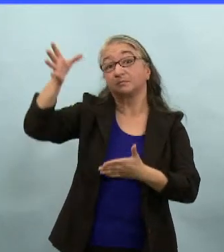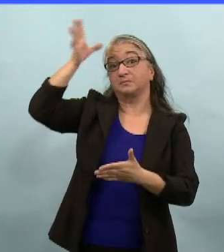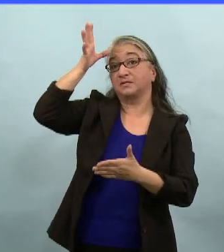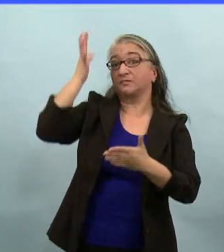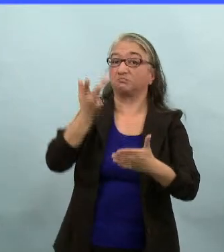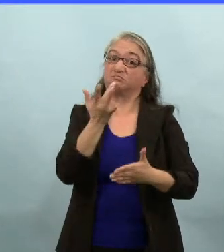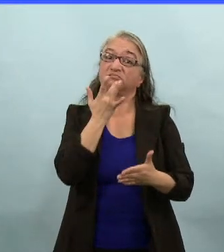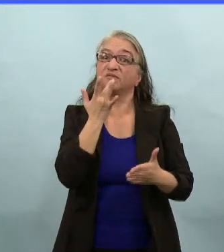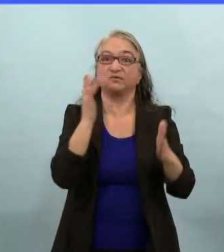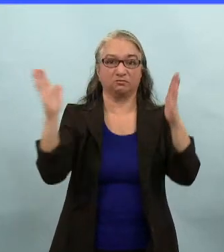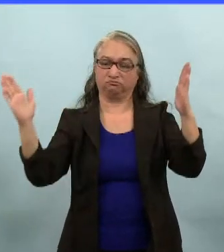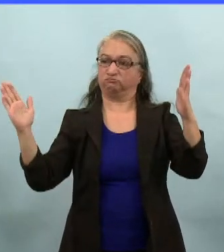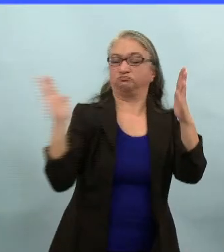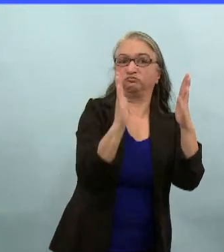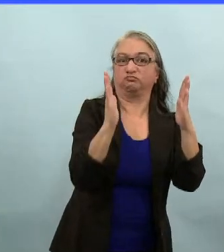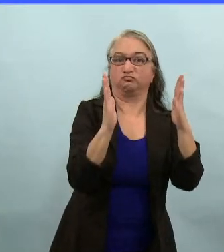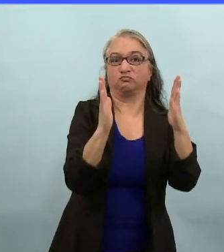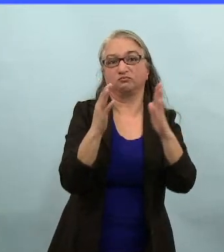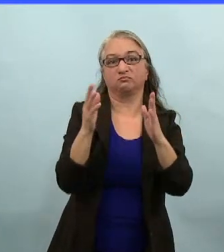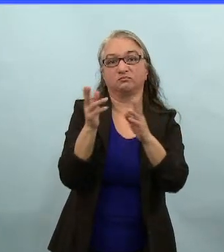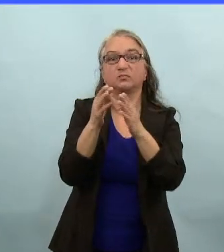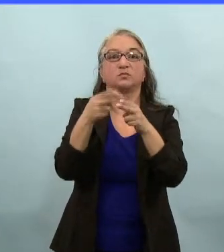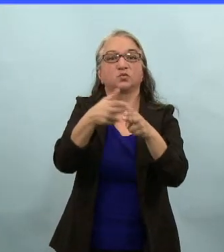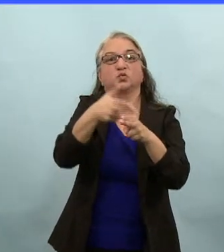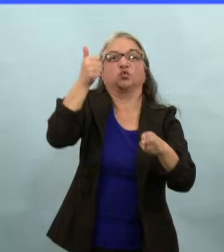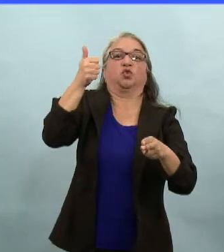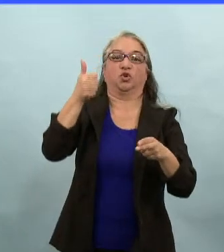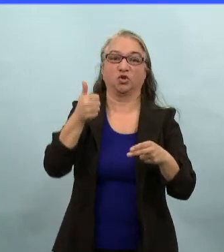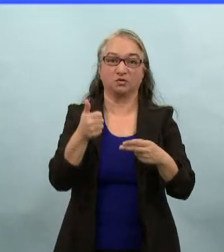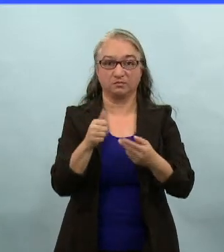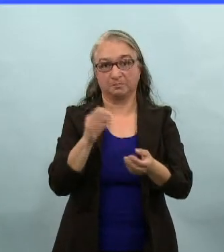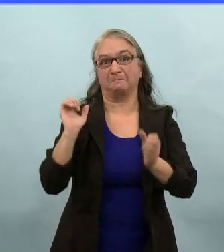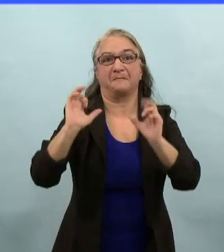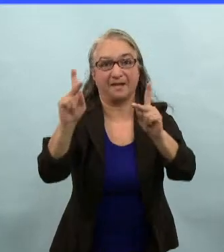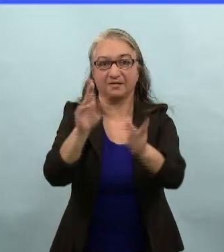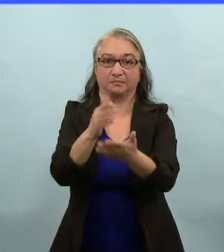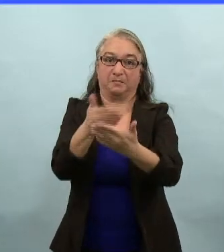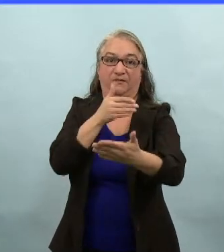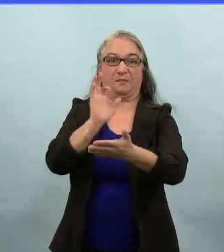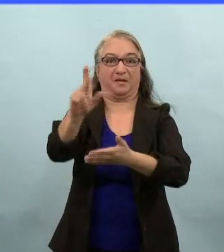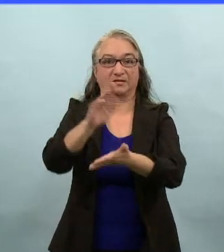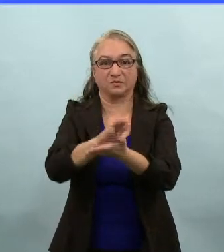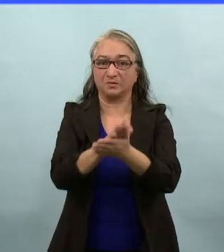before they return to school i'd like to take a few minutes today to explain why nasty